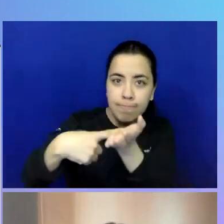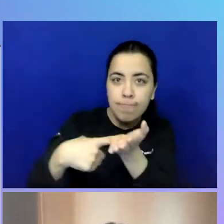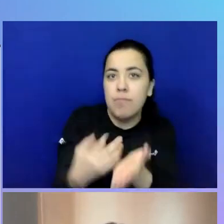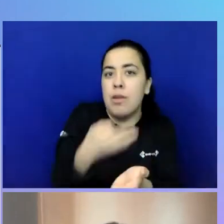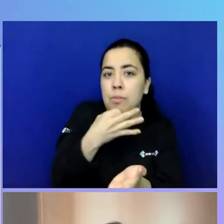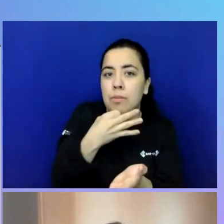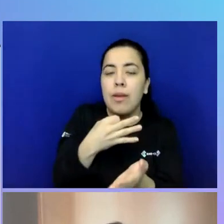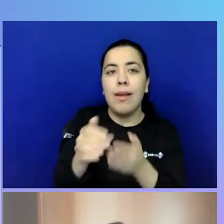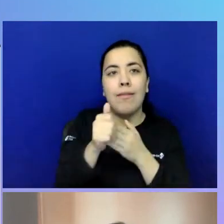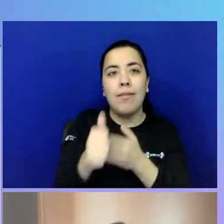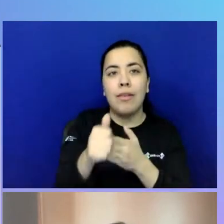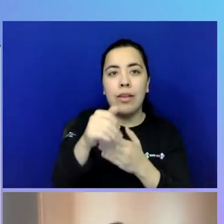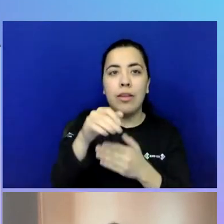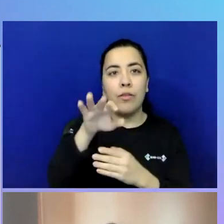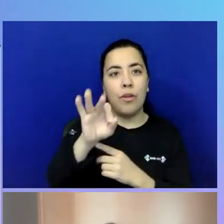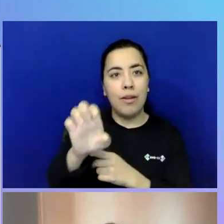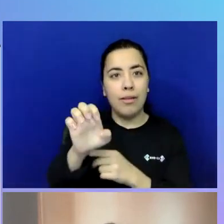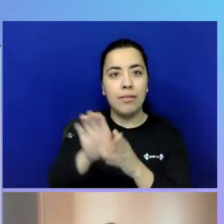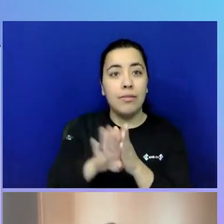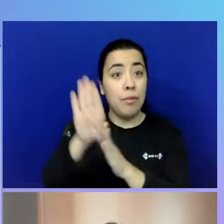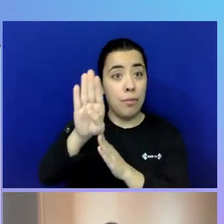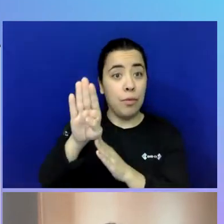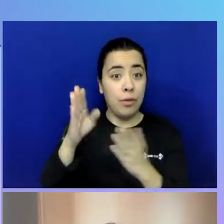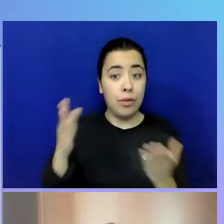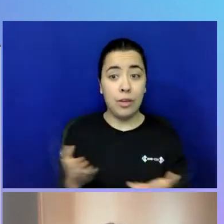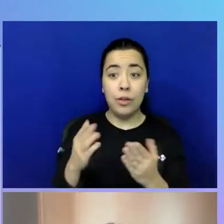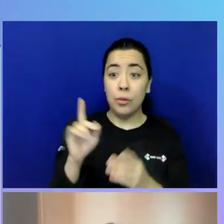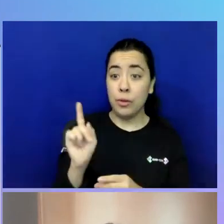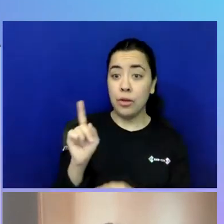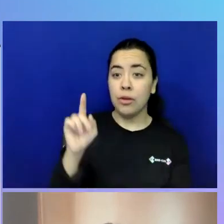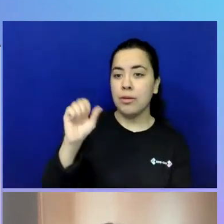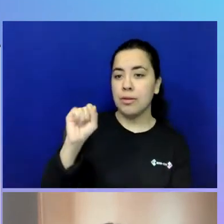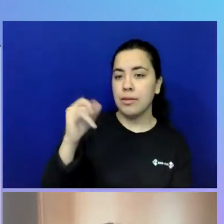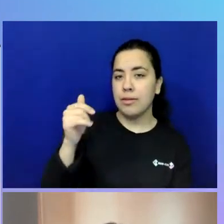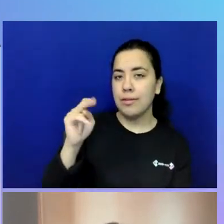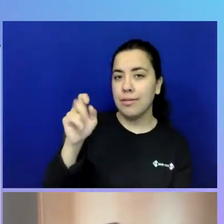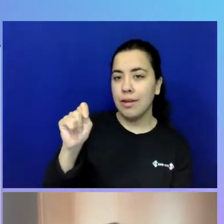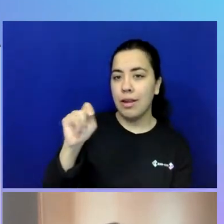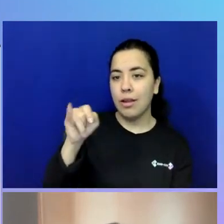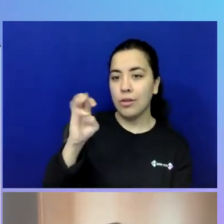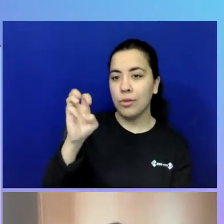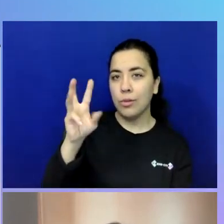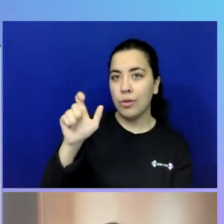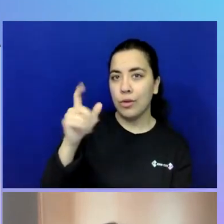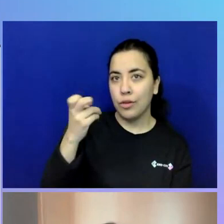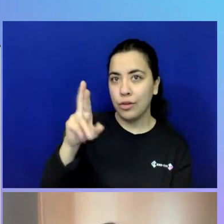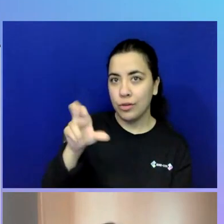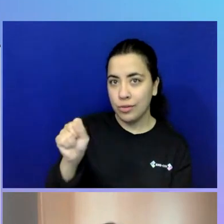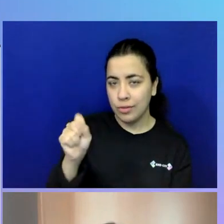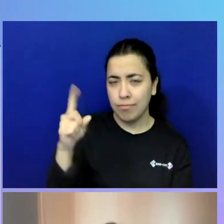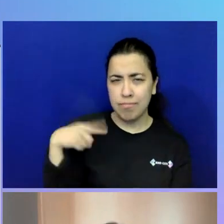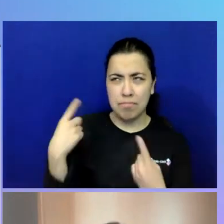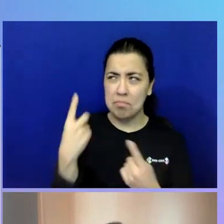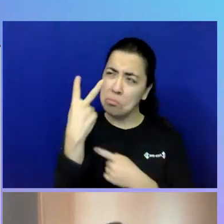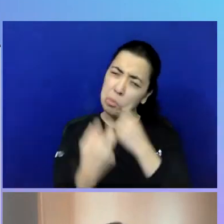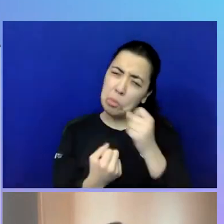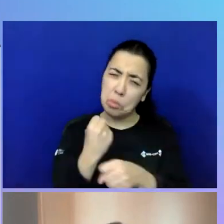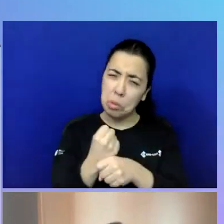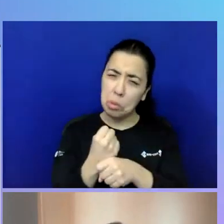developer at Signet Jewelers, and I have been with Signet Jewelers for almost two years and I have specialized in